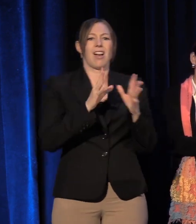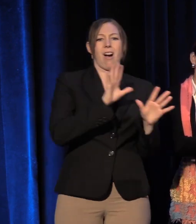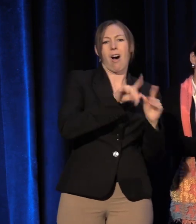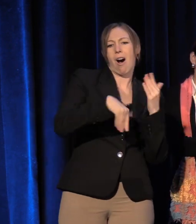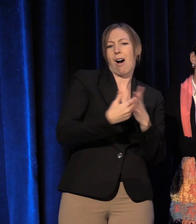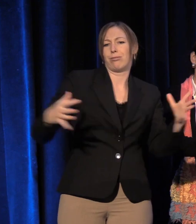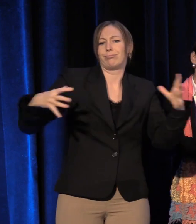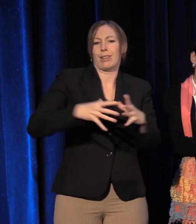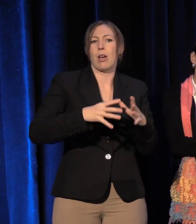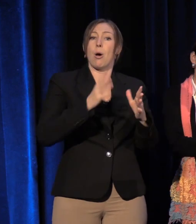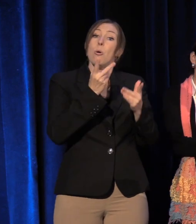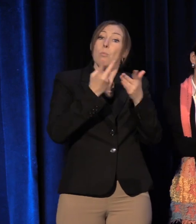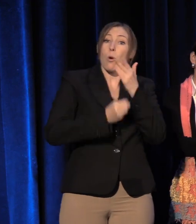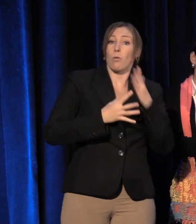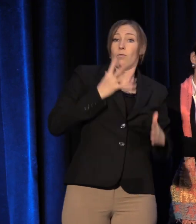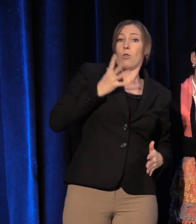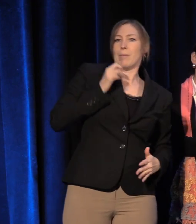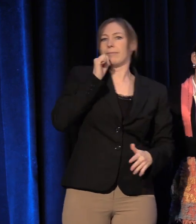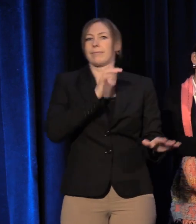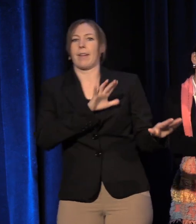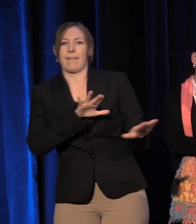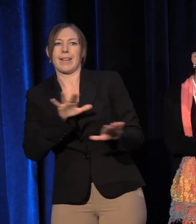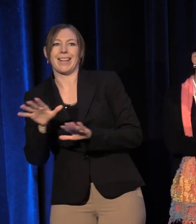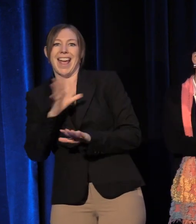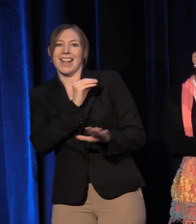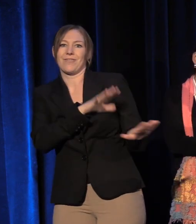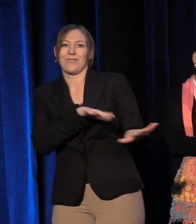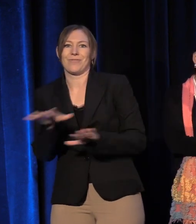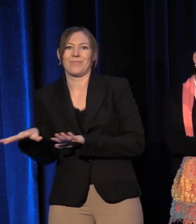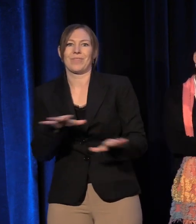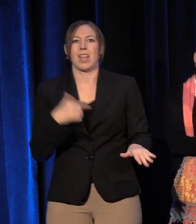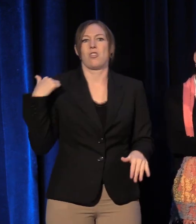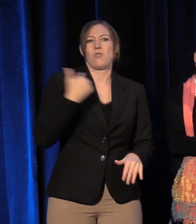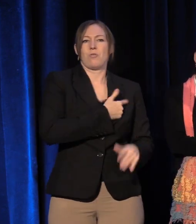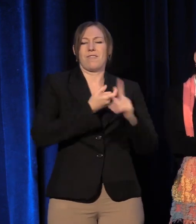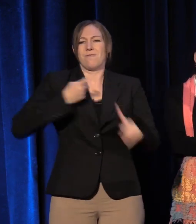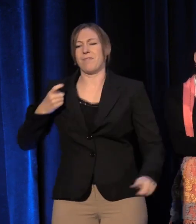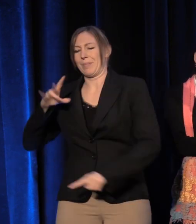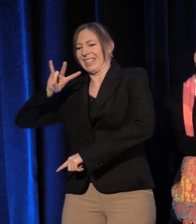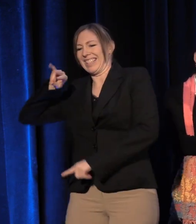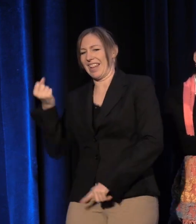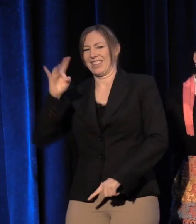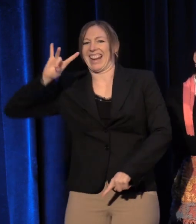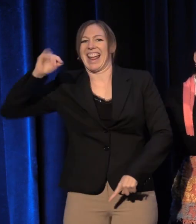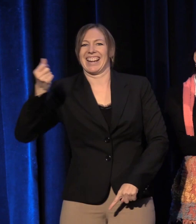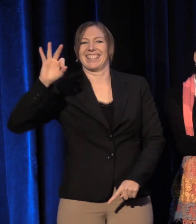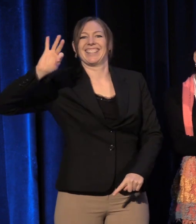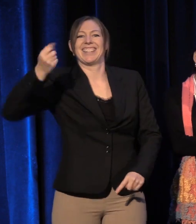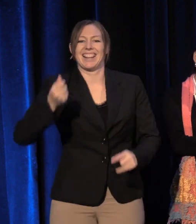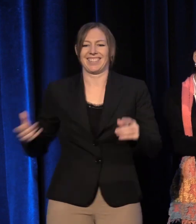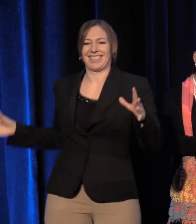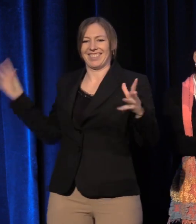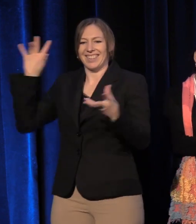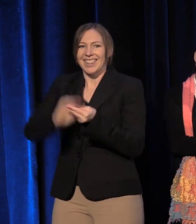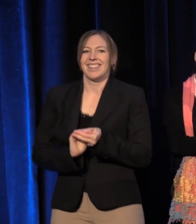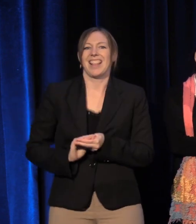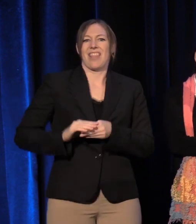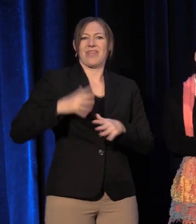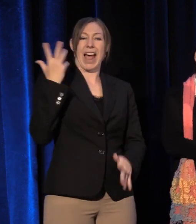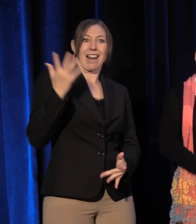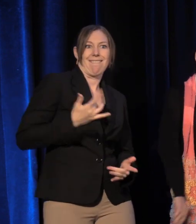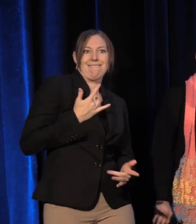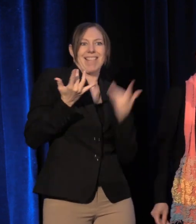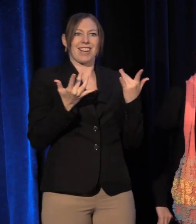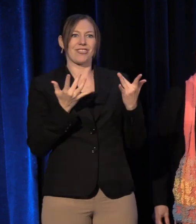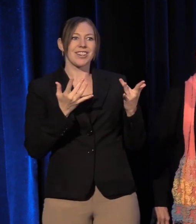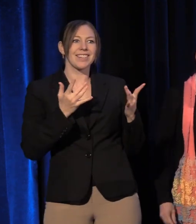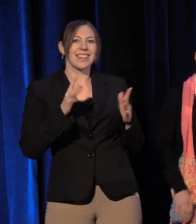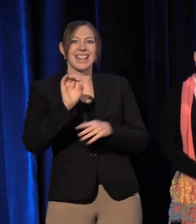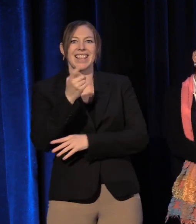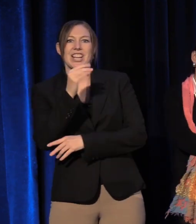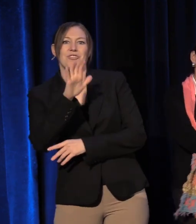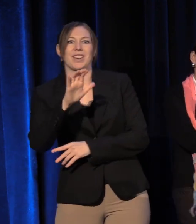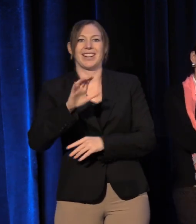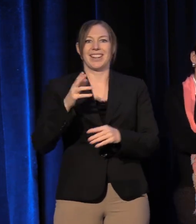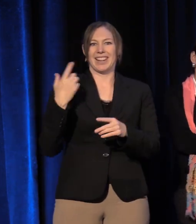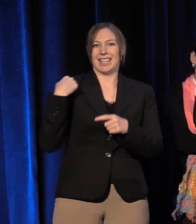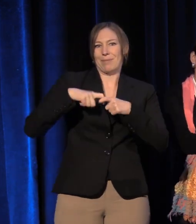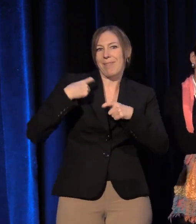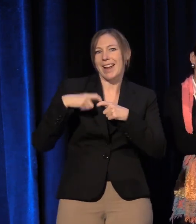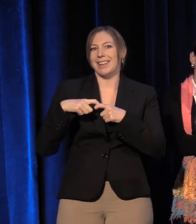We are the late nights of the TENAZ festivals of the 70s, 80s, and 90s, the electric Hispanic Playwrights Project, and those mentored by the singular María Irene Fornés.